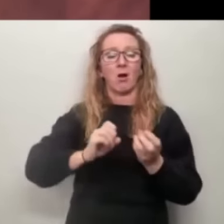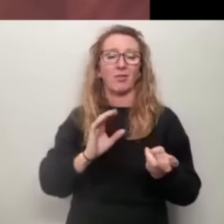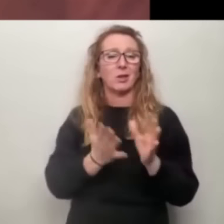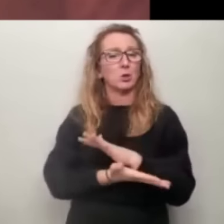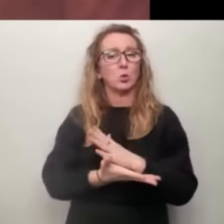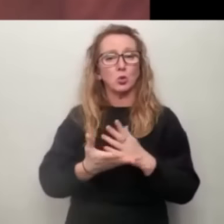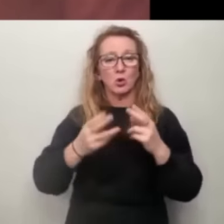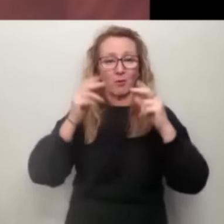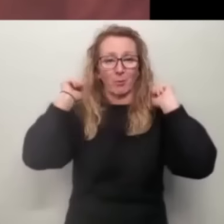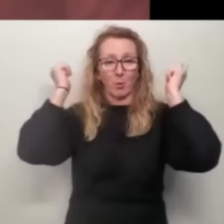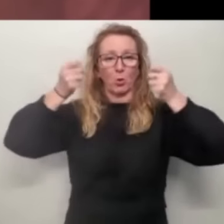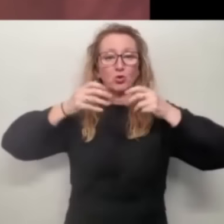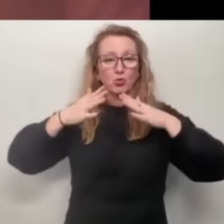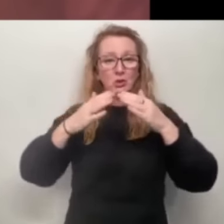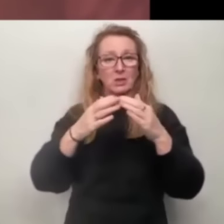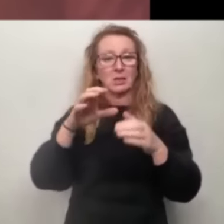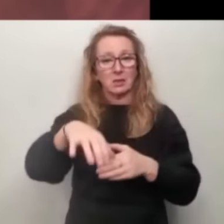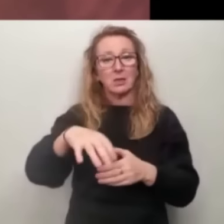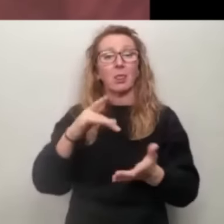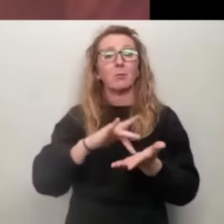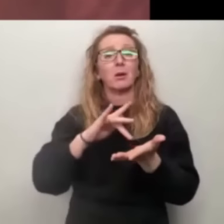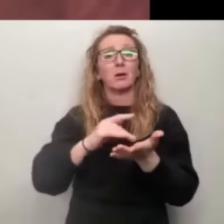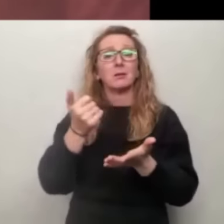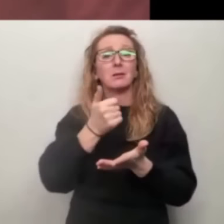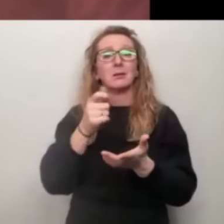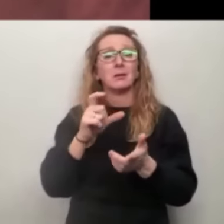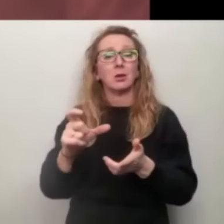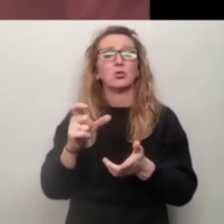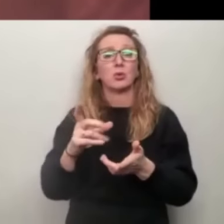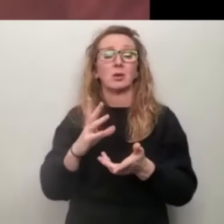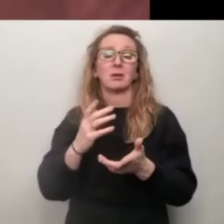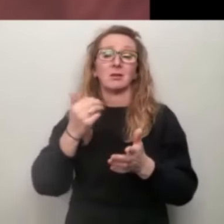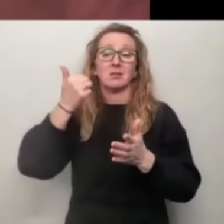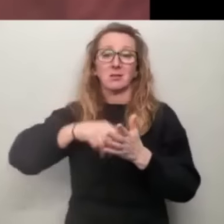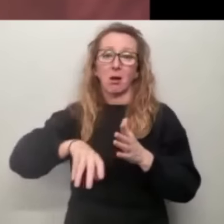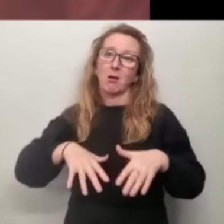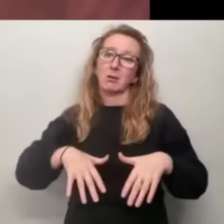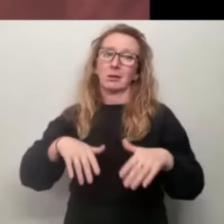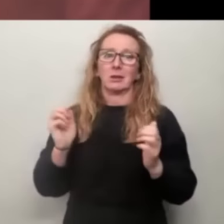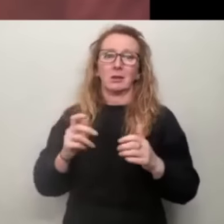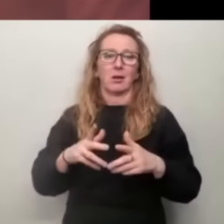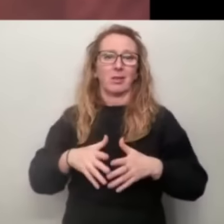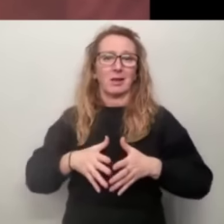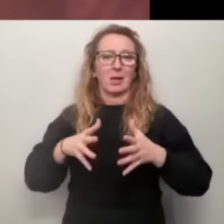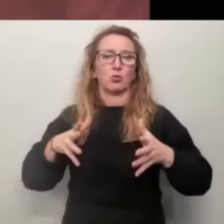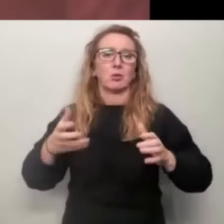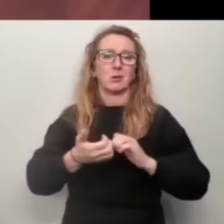of monasteries in the mid 16th century kickstarted the increase in industrial activity in this